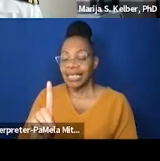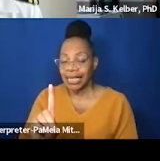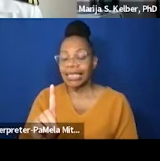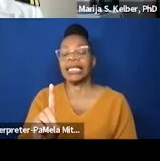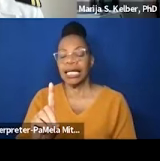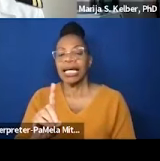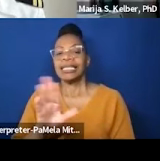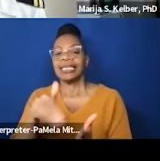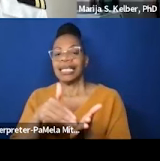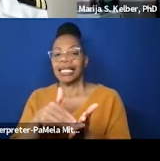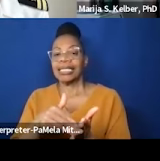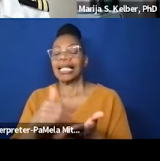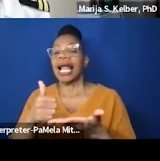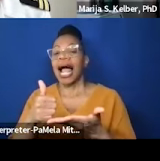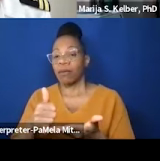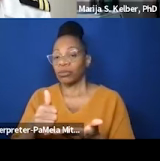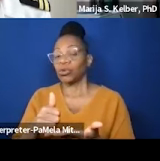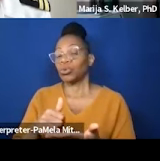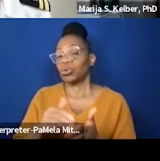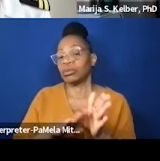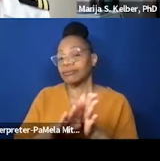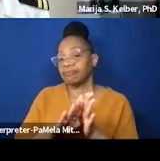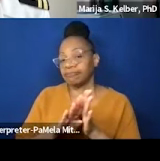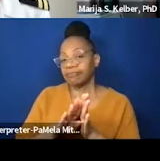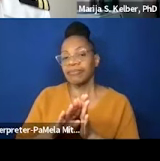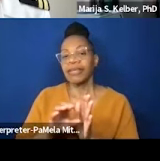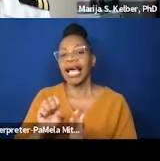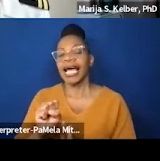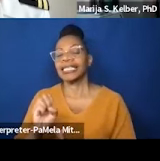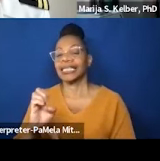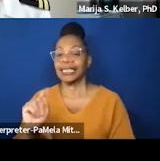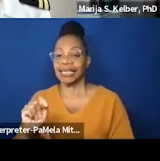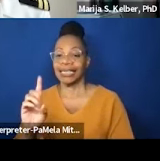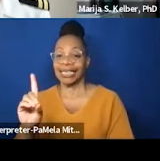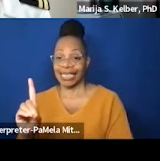that develop these CSTs. Now onto my second one, if that wasn't a mouthful enough,